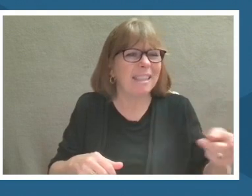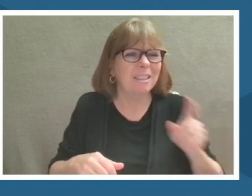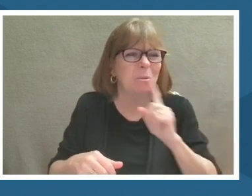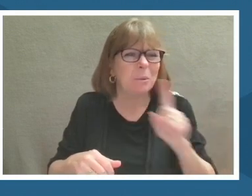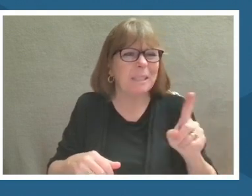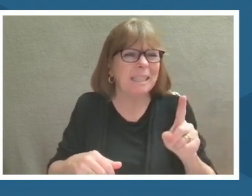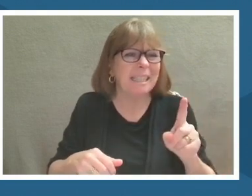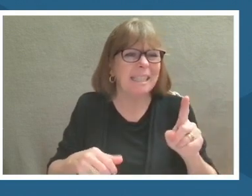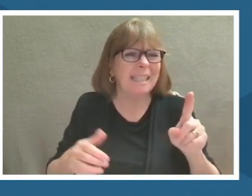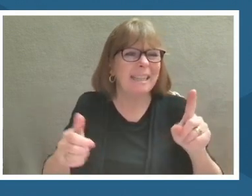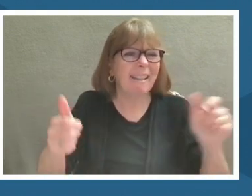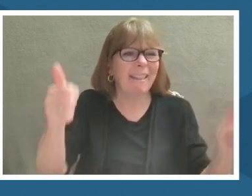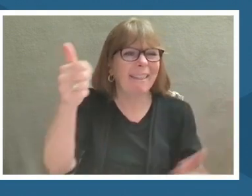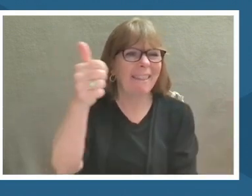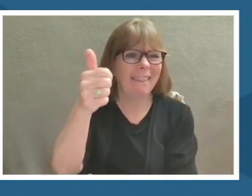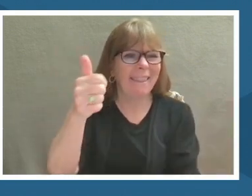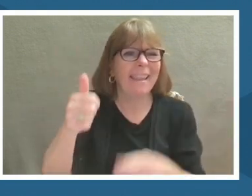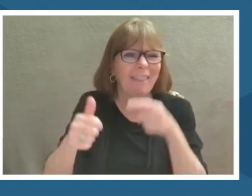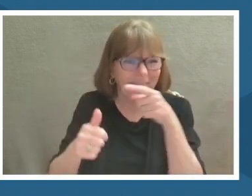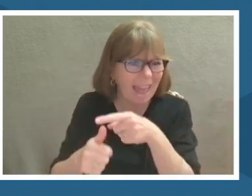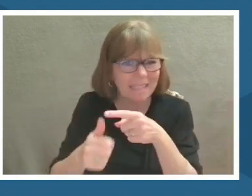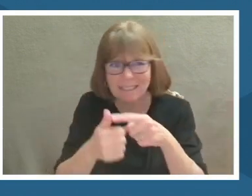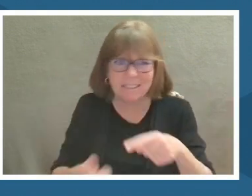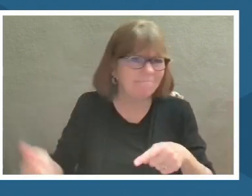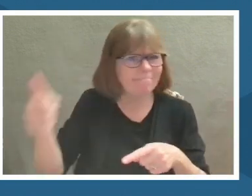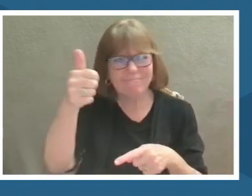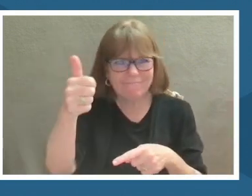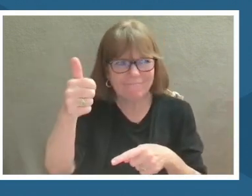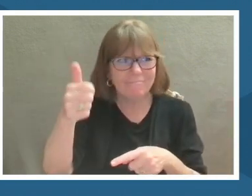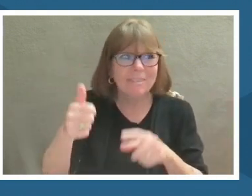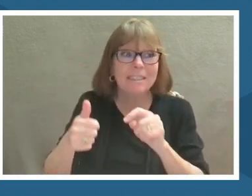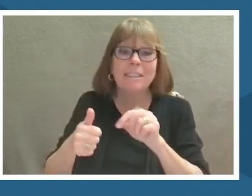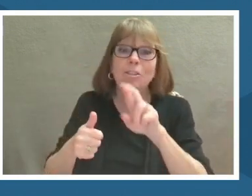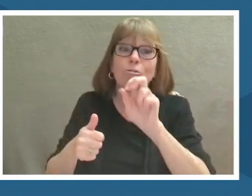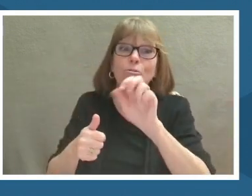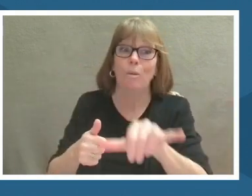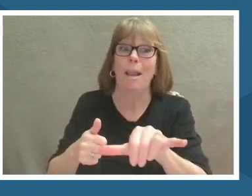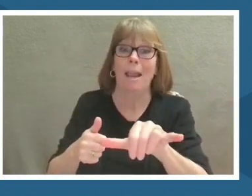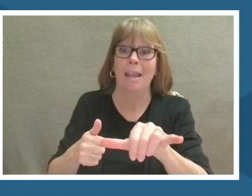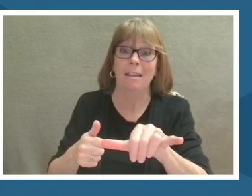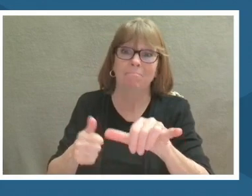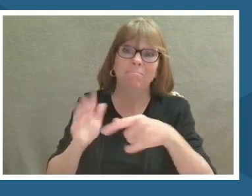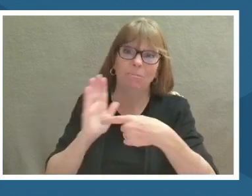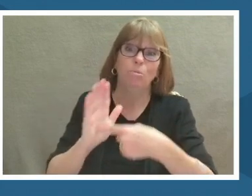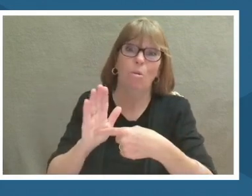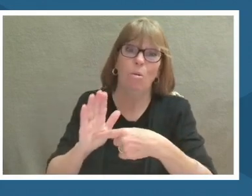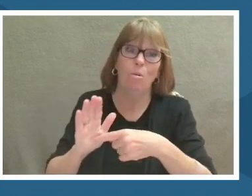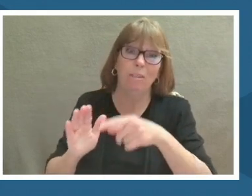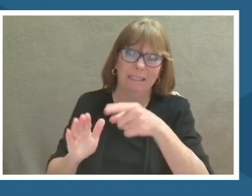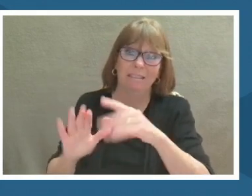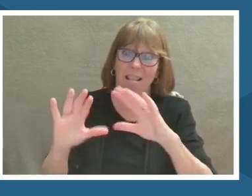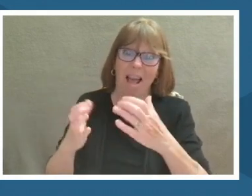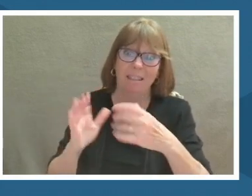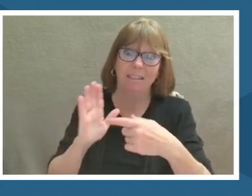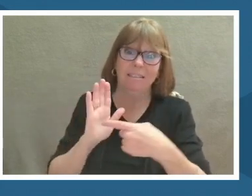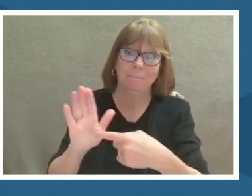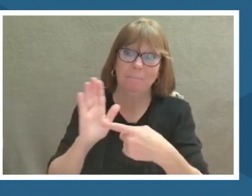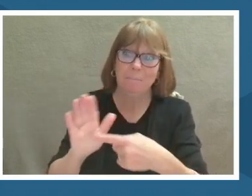it in practice trey has has shown some examples of that in his classroom and i